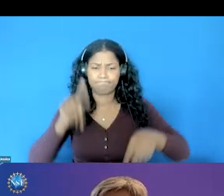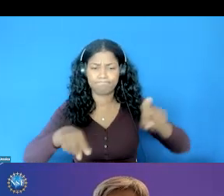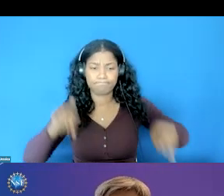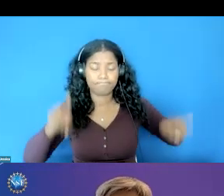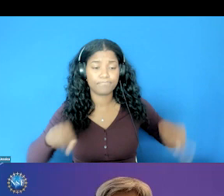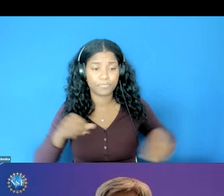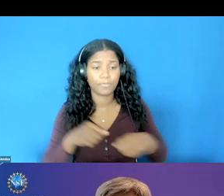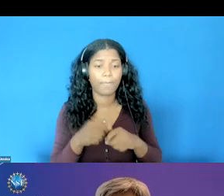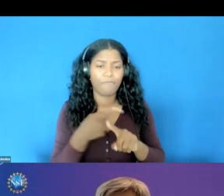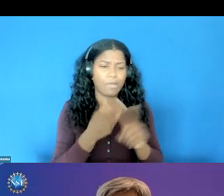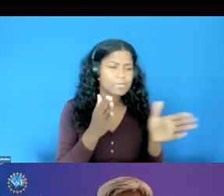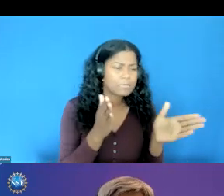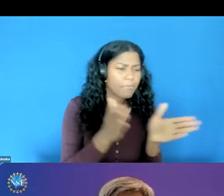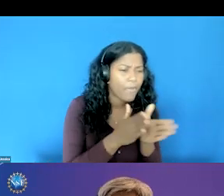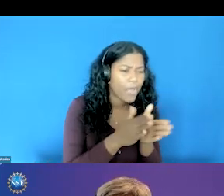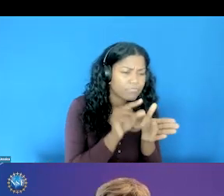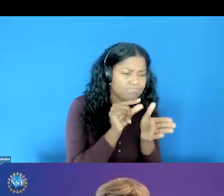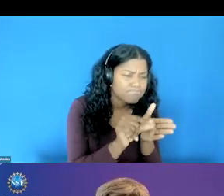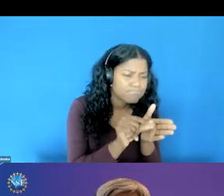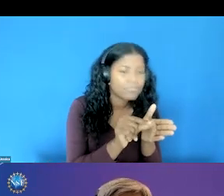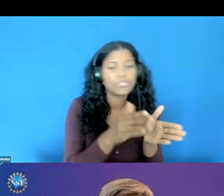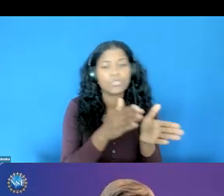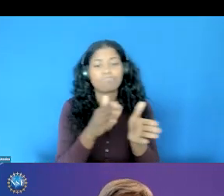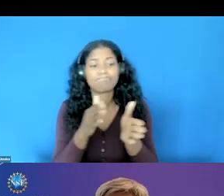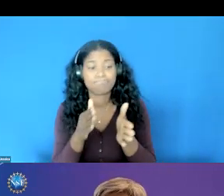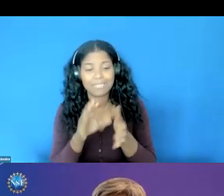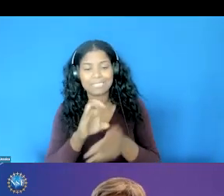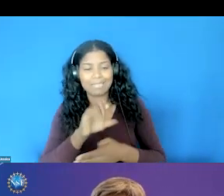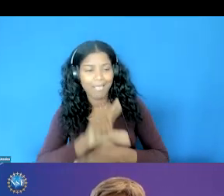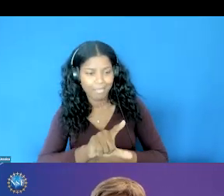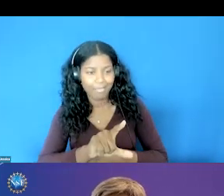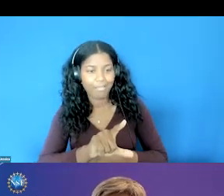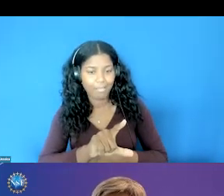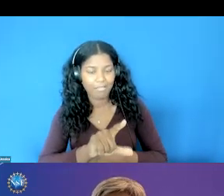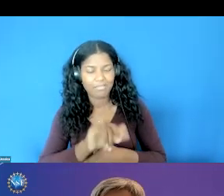from the smallest molecules to cell in MCB, that's molecular and cellular biosciences.